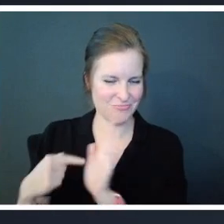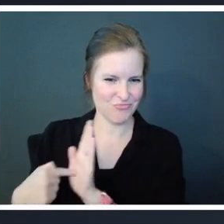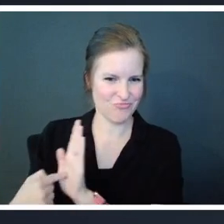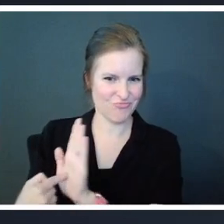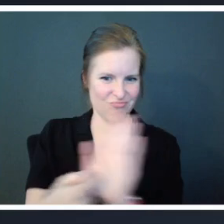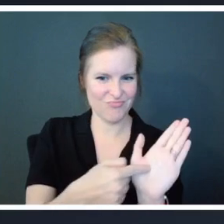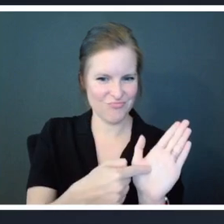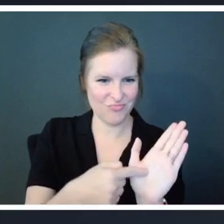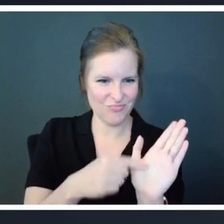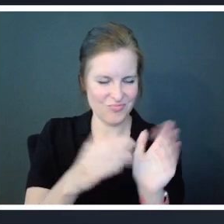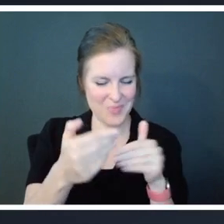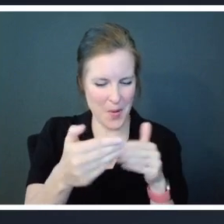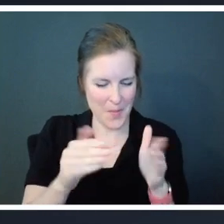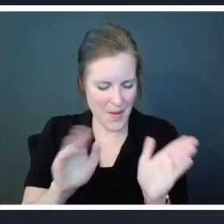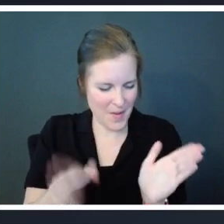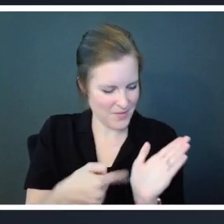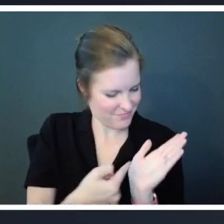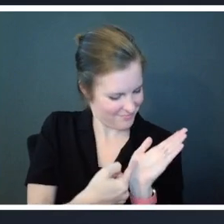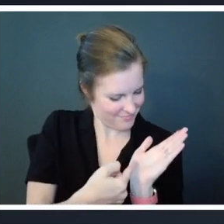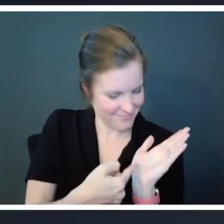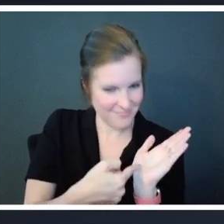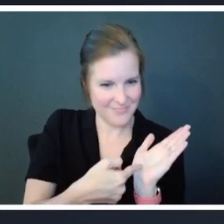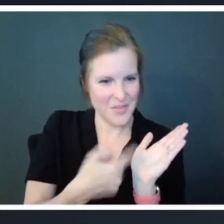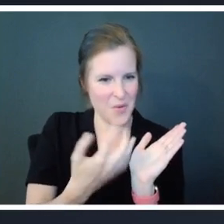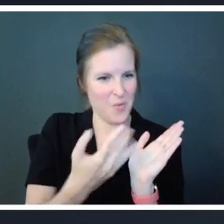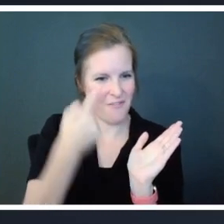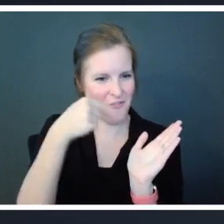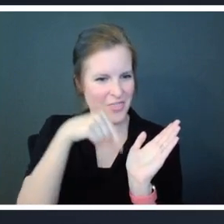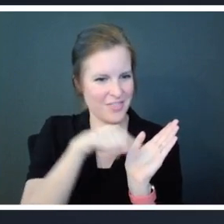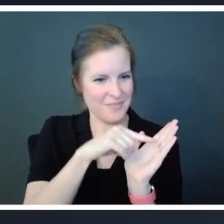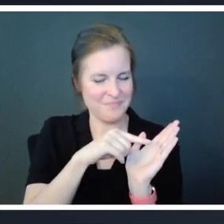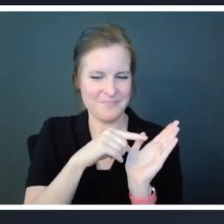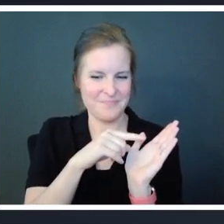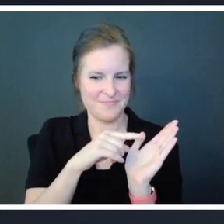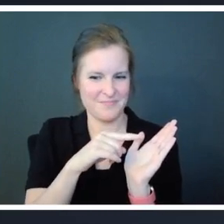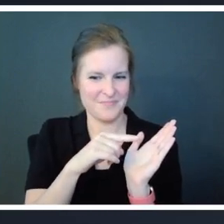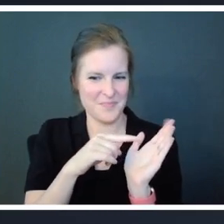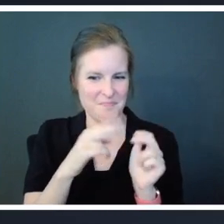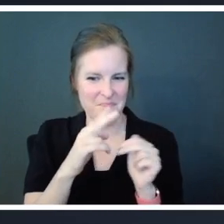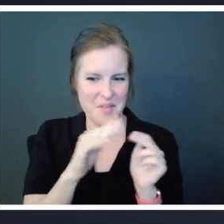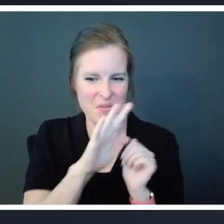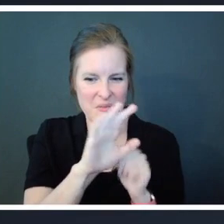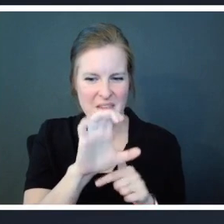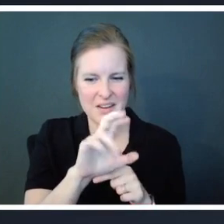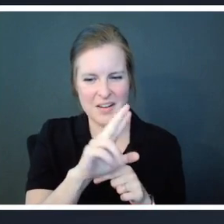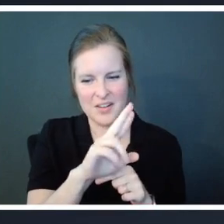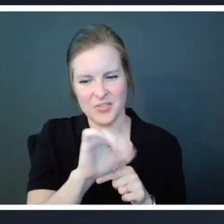build their chrysalis. And I guess it's something she's really passionate about and does every year,